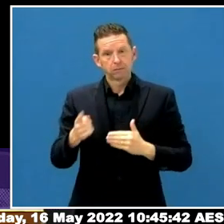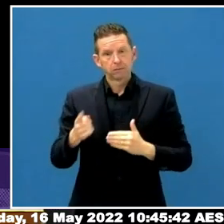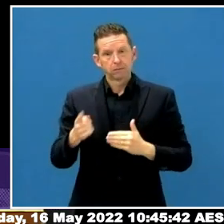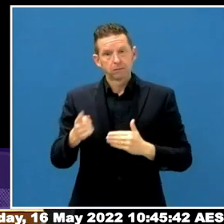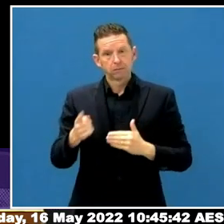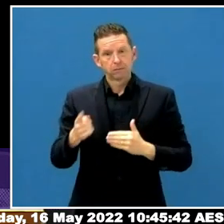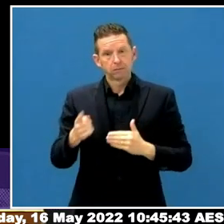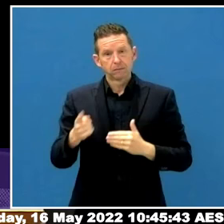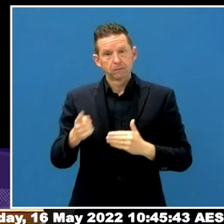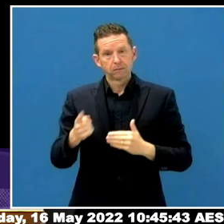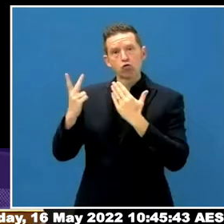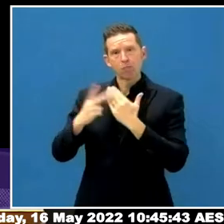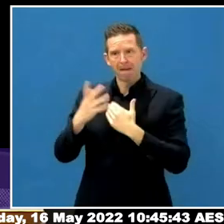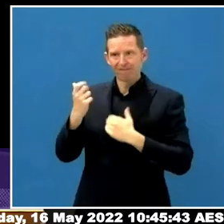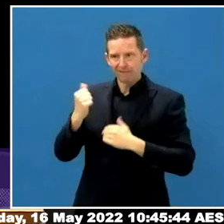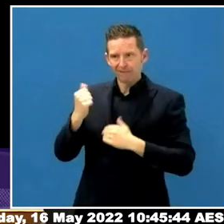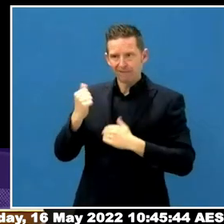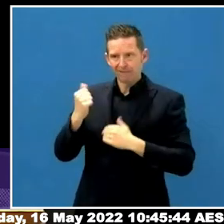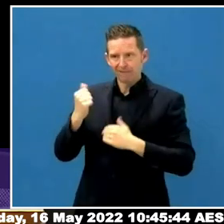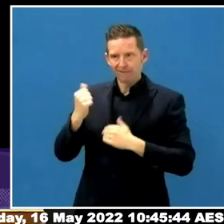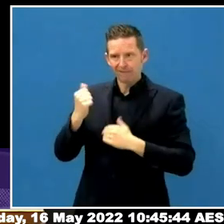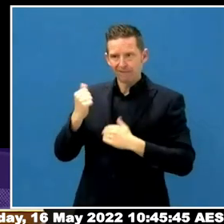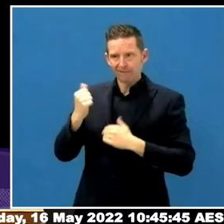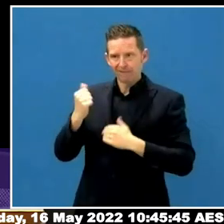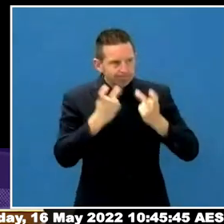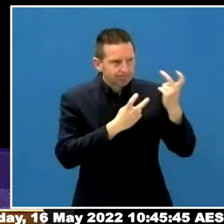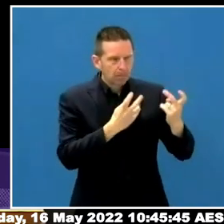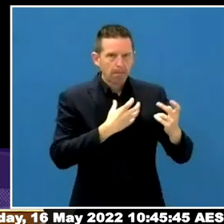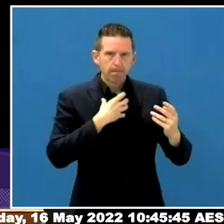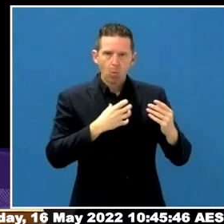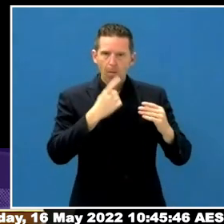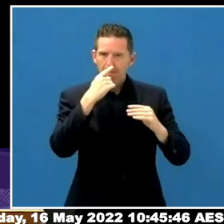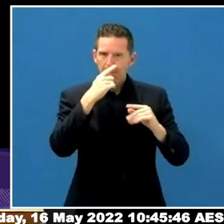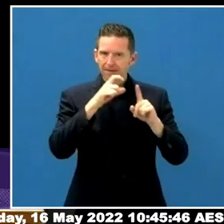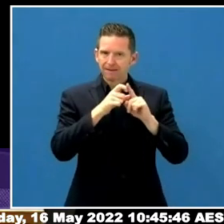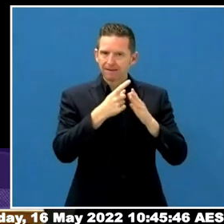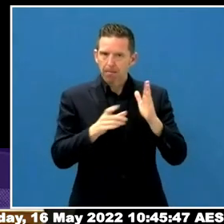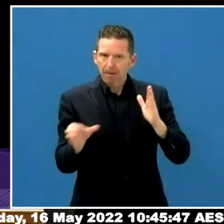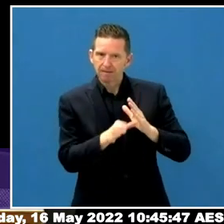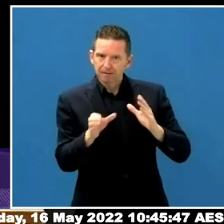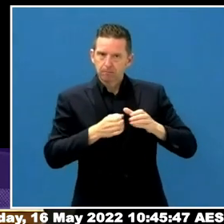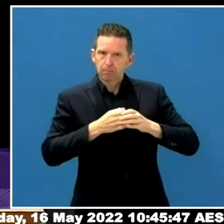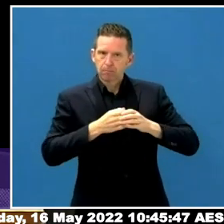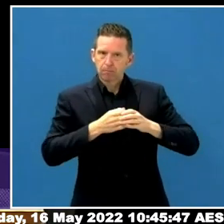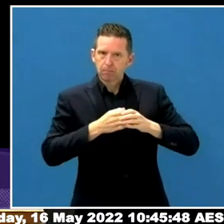in numbers, and will discuss the consequences of that growth on both the staff